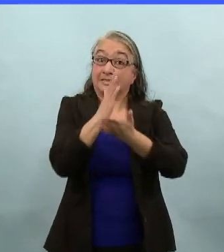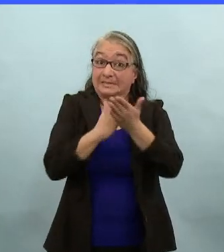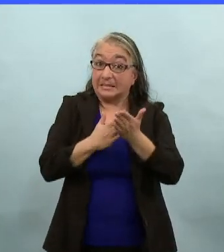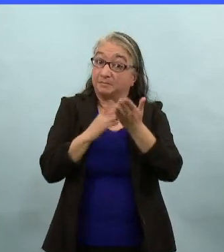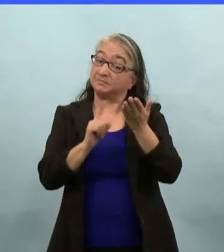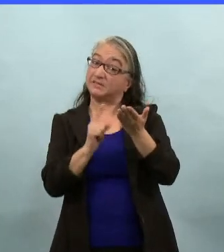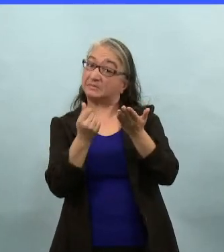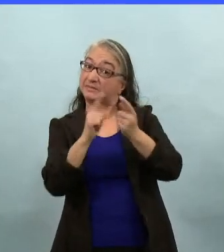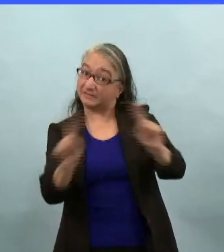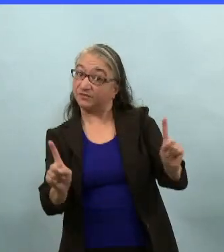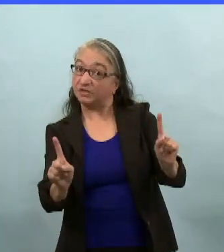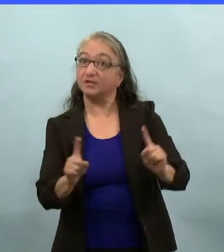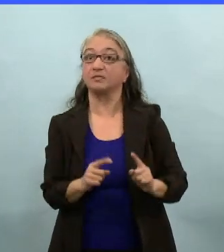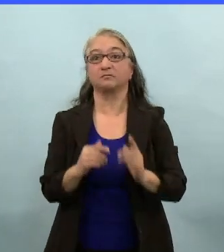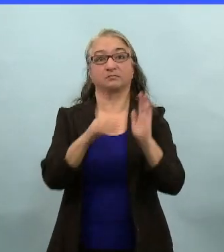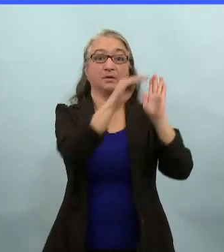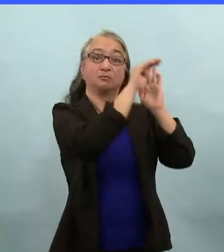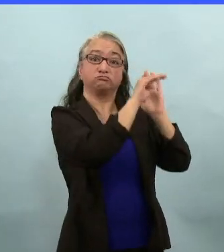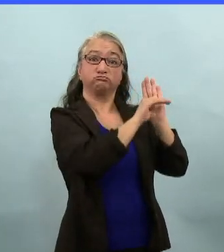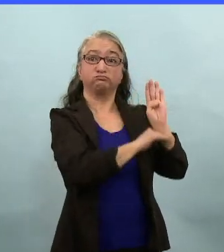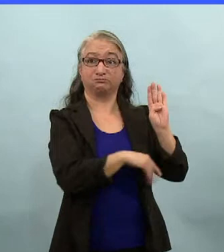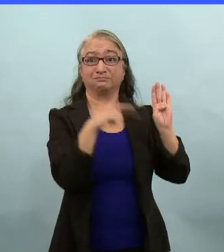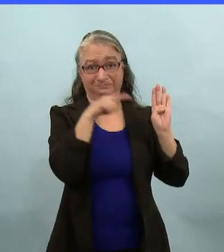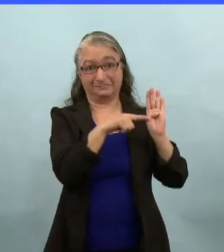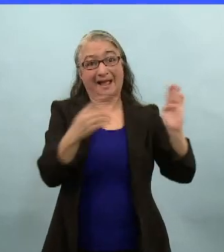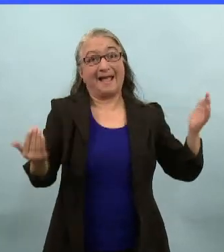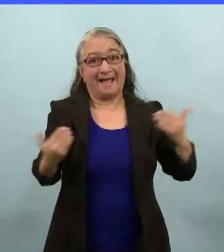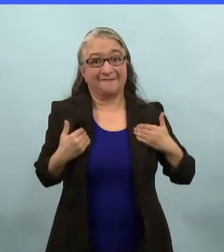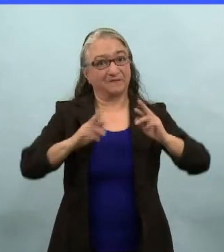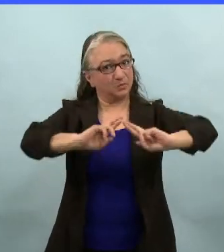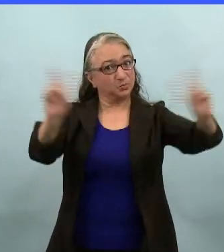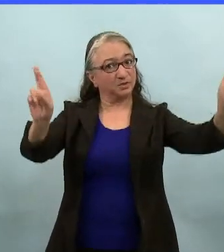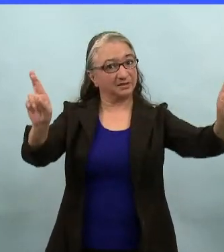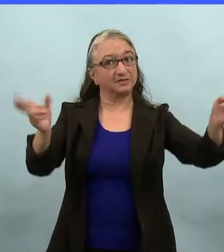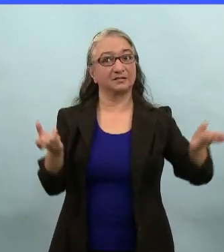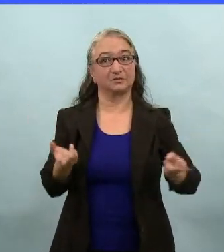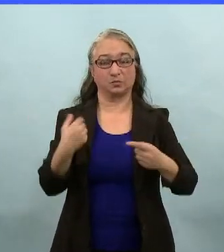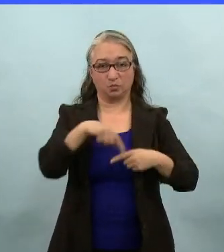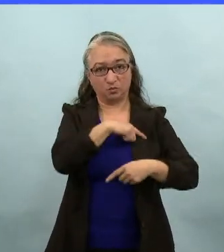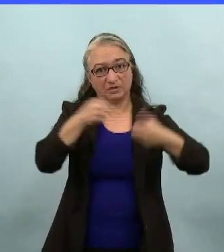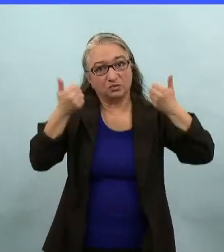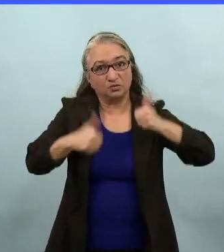place as well so public health has done a lot to shift our strategy to deal with omicron as well